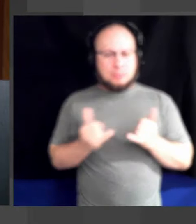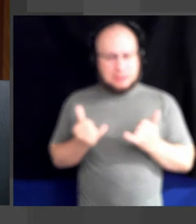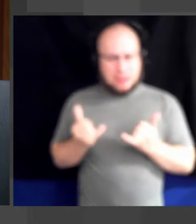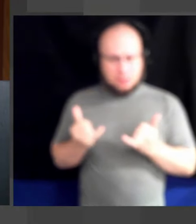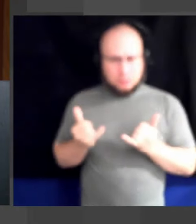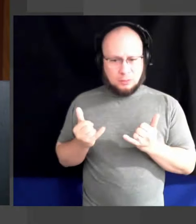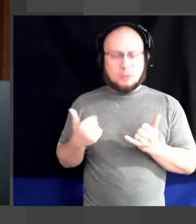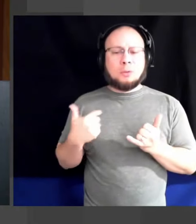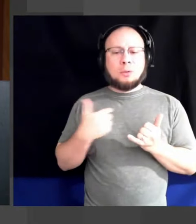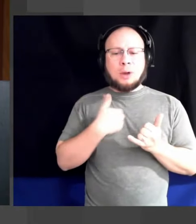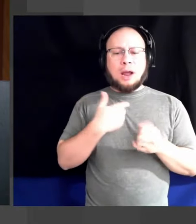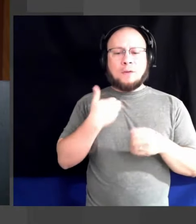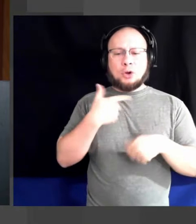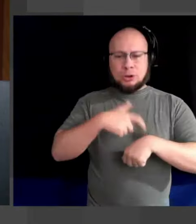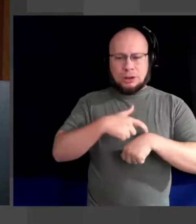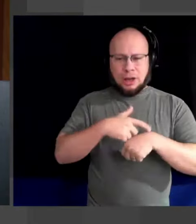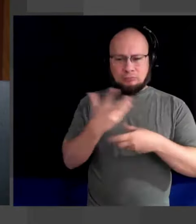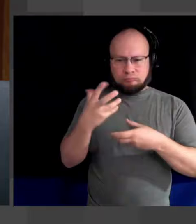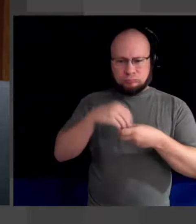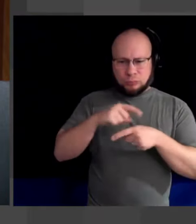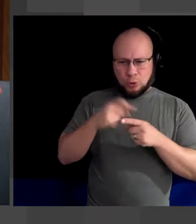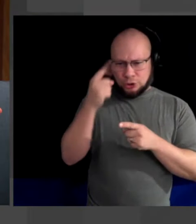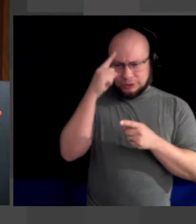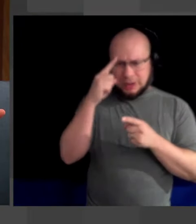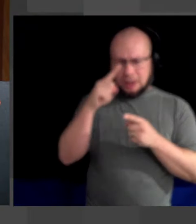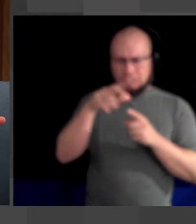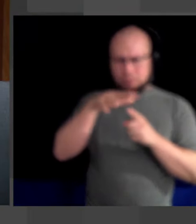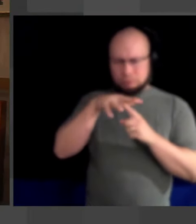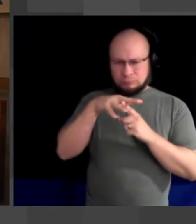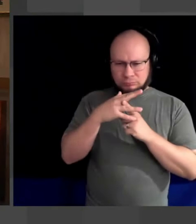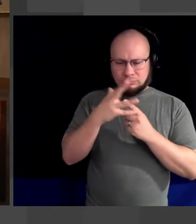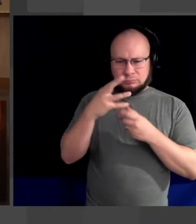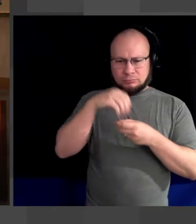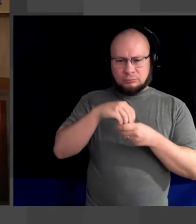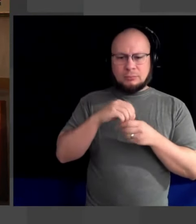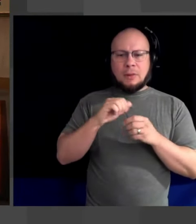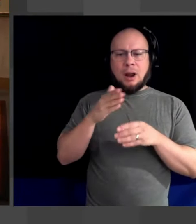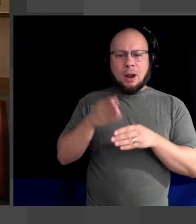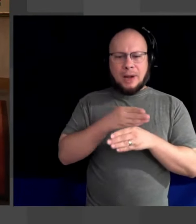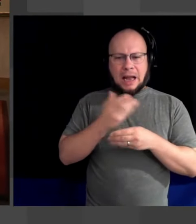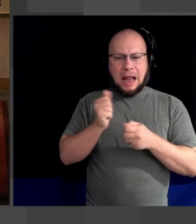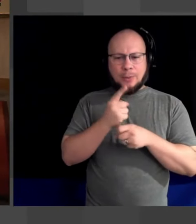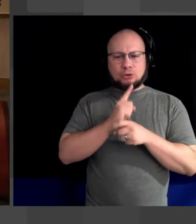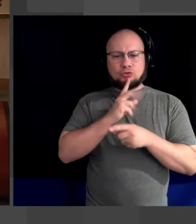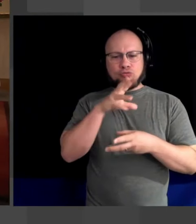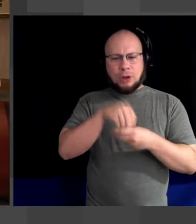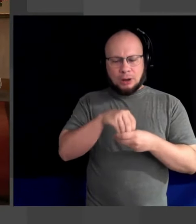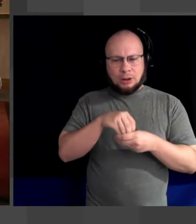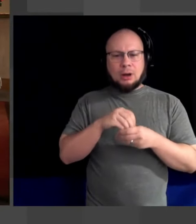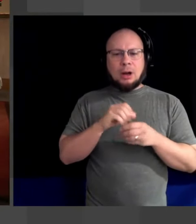WE DON'T WANT TO RUSH IT BUT NOW IS THE RIGHT TIME. WE SPENT THE TIME TO UNDERSTAND